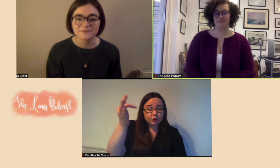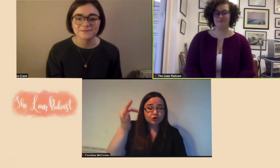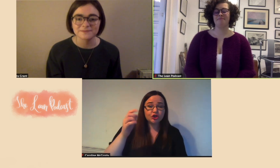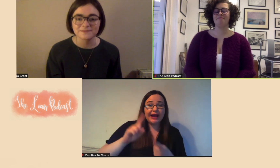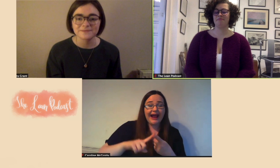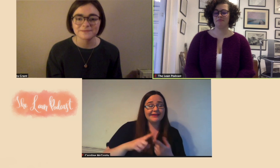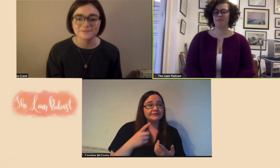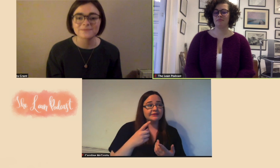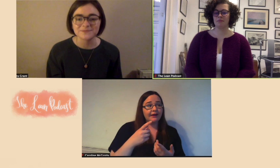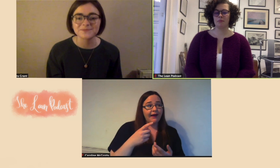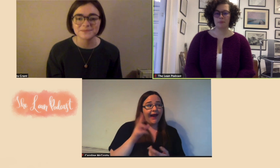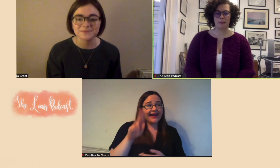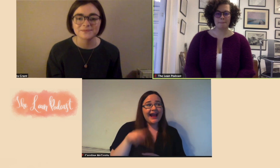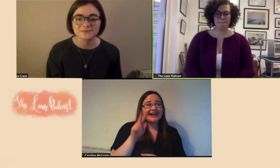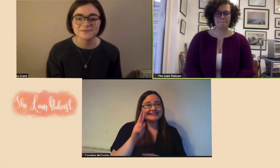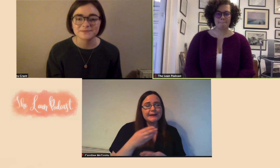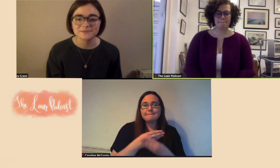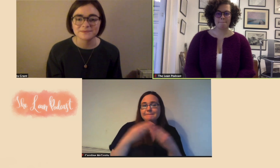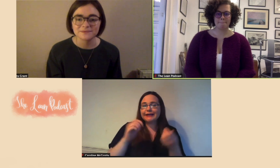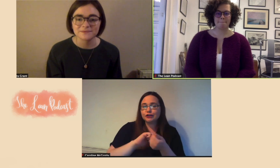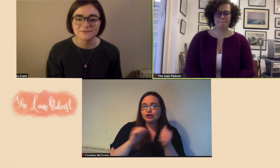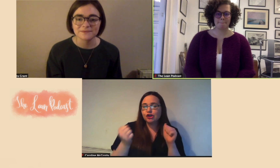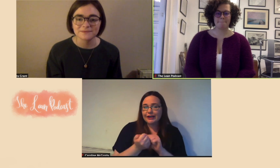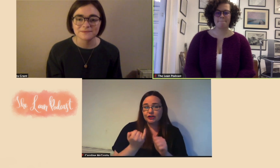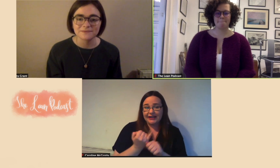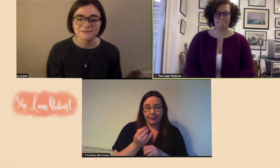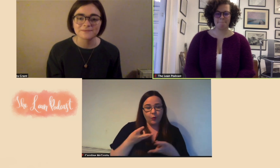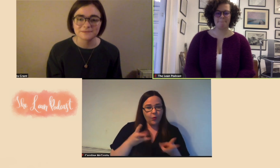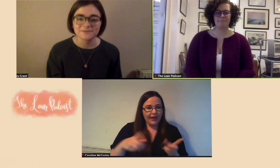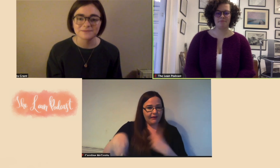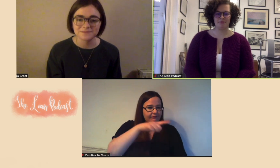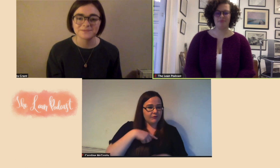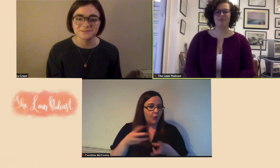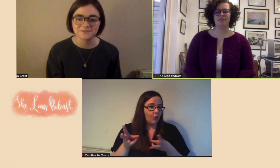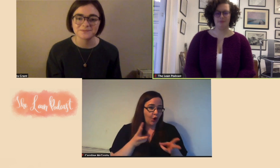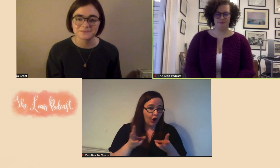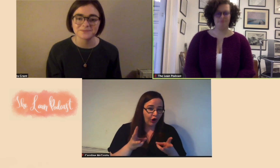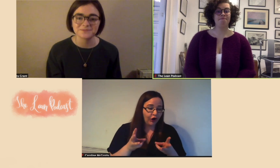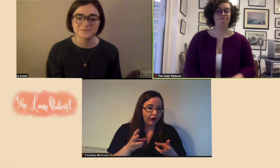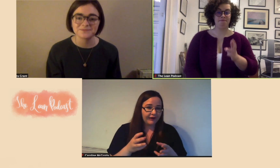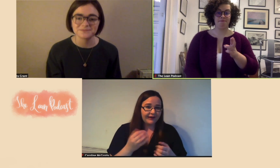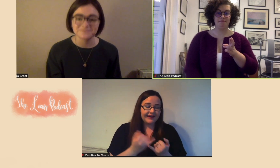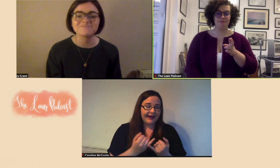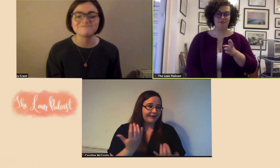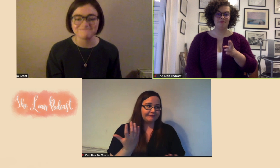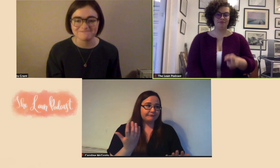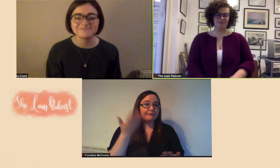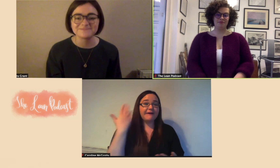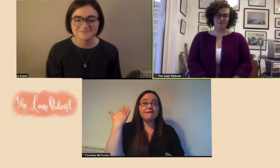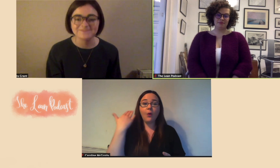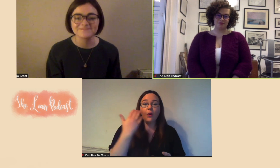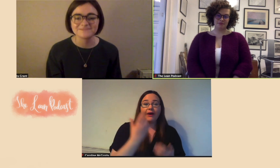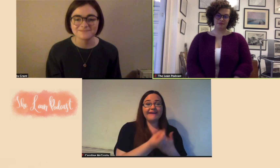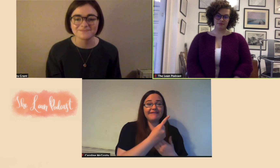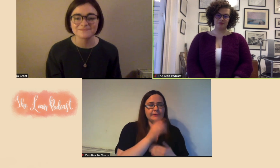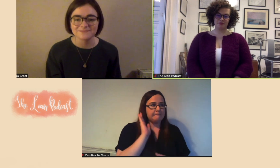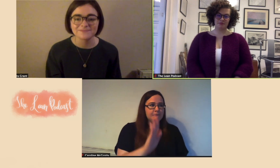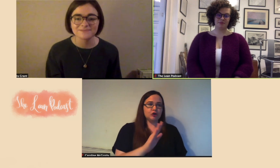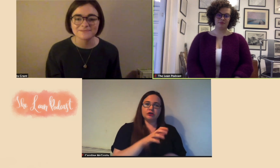And everyone is still learning and we have a long way to go. Yeah, so I think for the future to definitely, we want to obviously see improvements